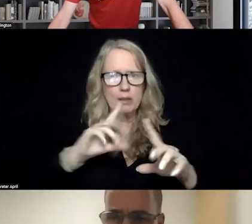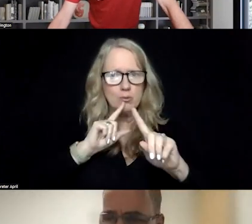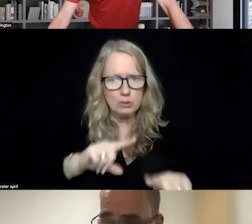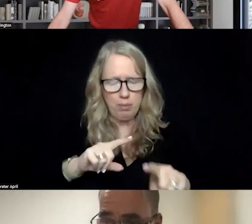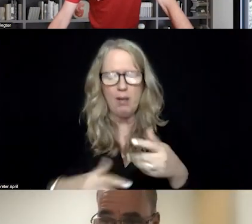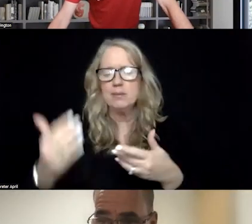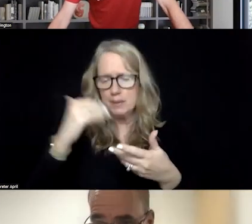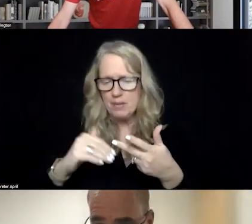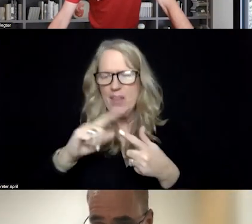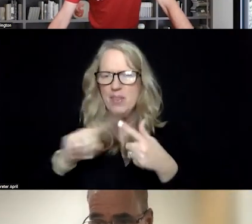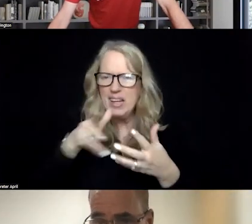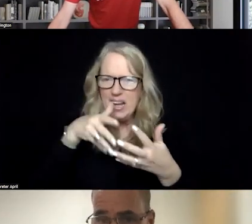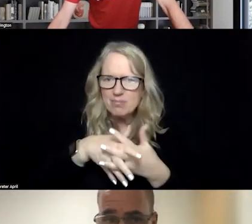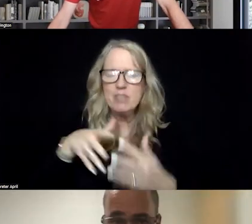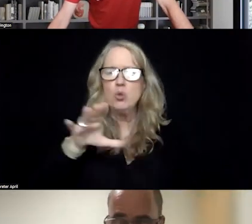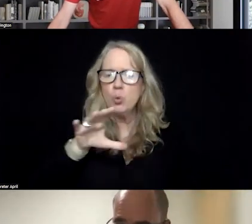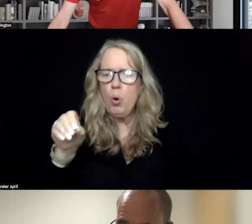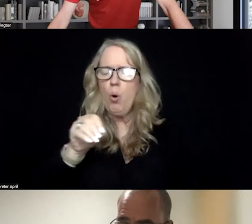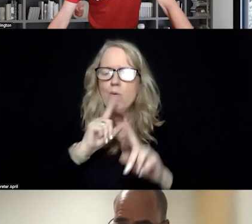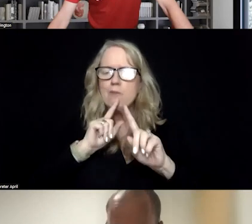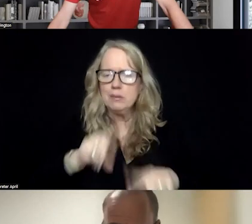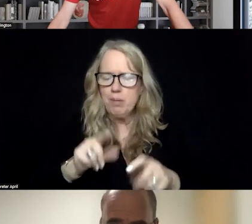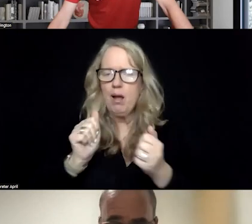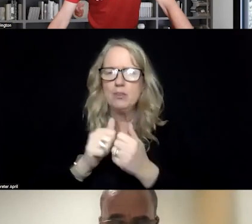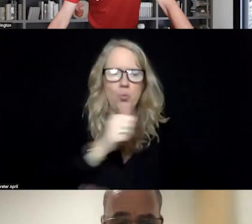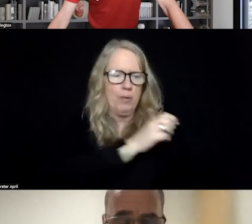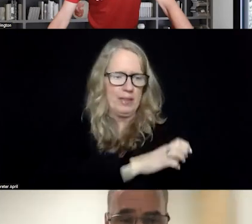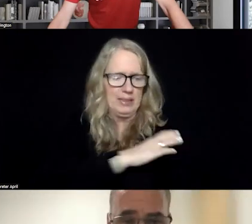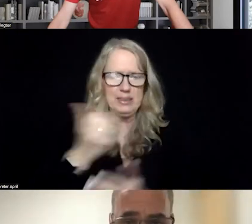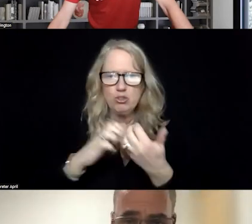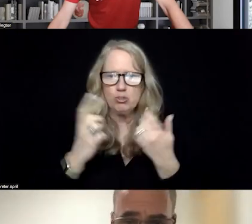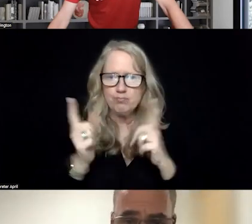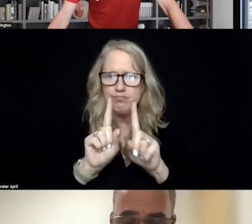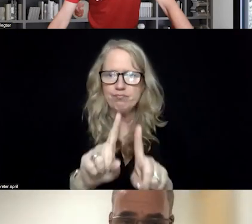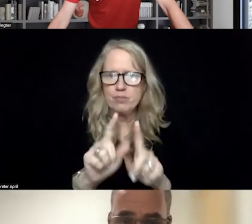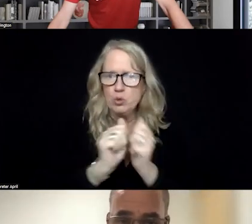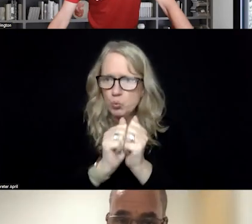EMBEDDED CO-RESPONSE OFFICERS GOING OUT TOGETHER, THEY HAVE